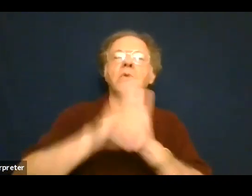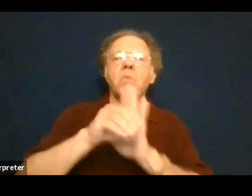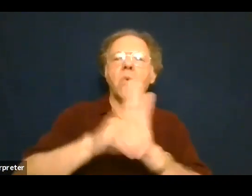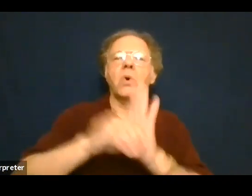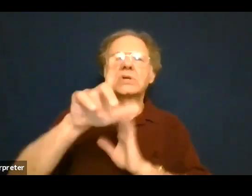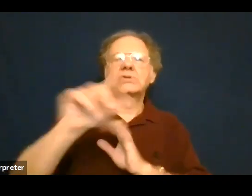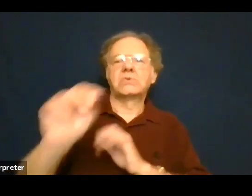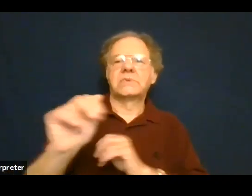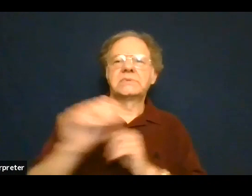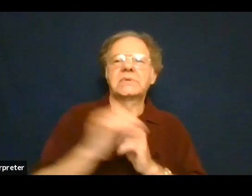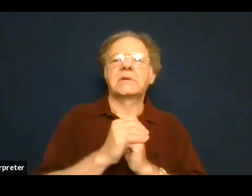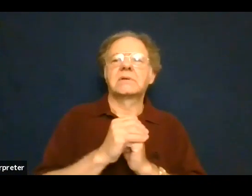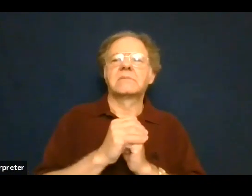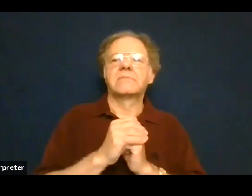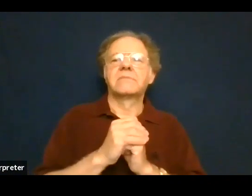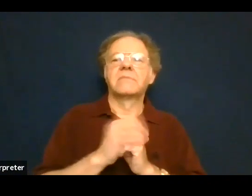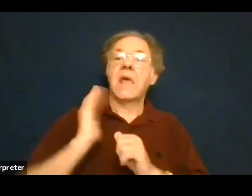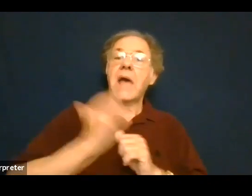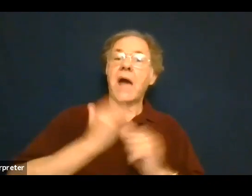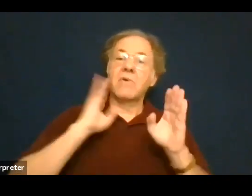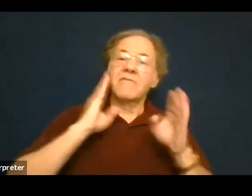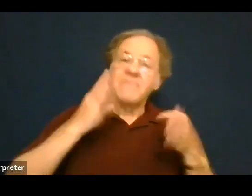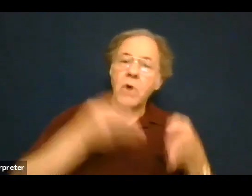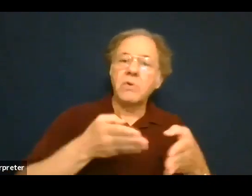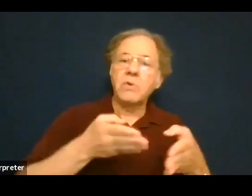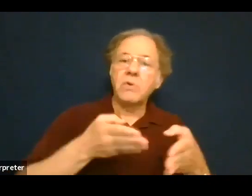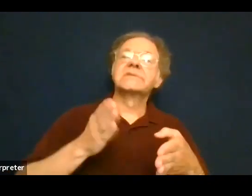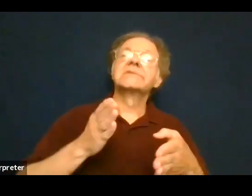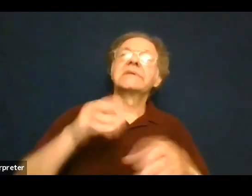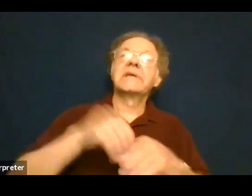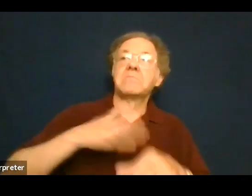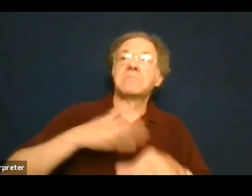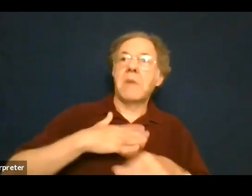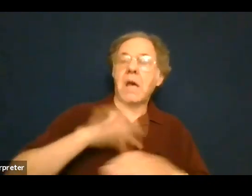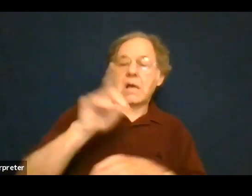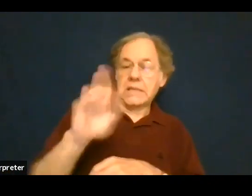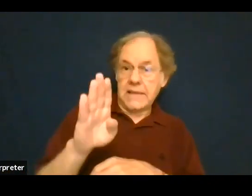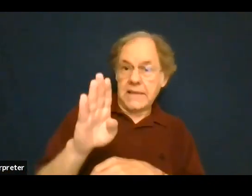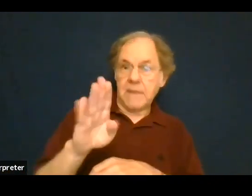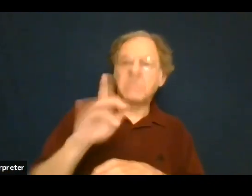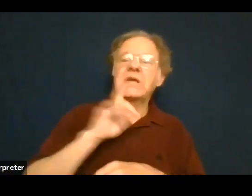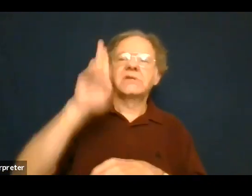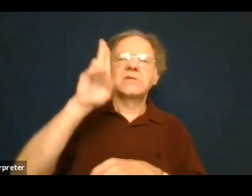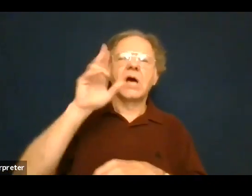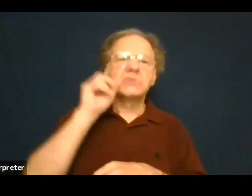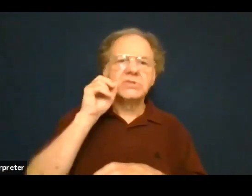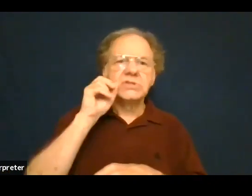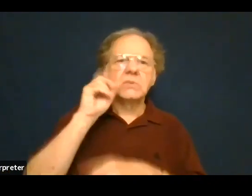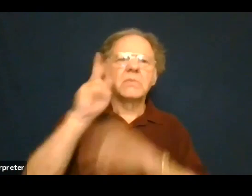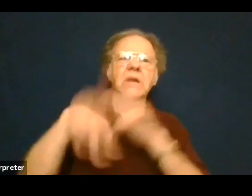The focus of the research in my lab is Usher syndrome type 1C.